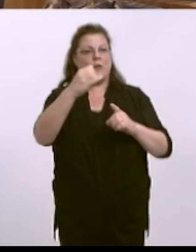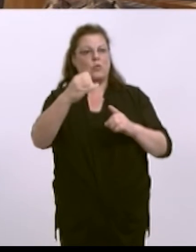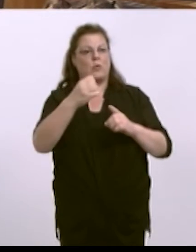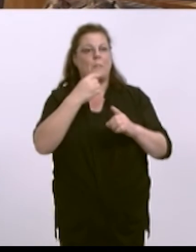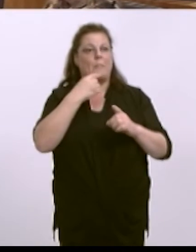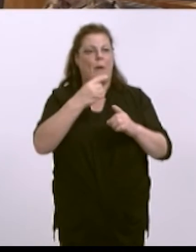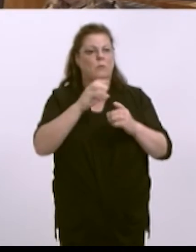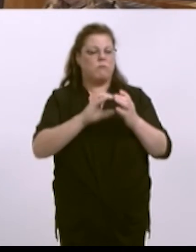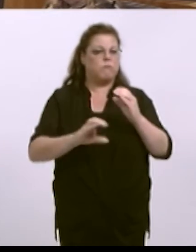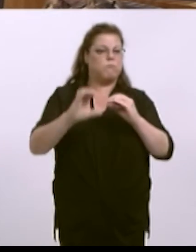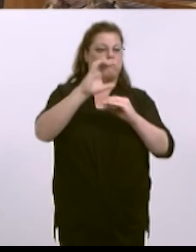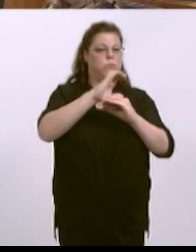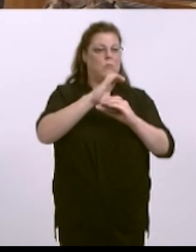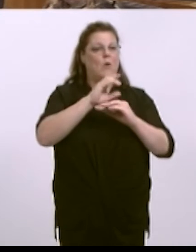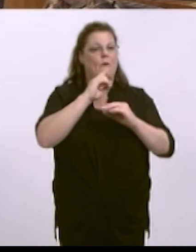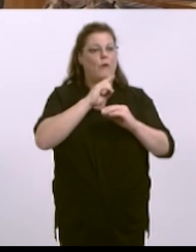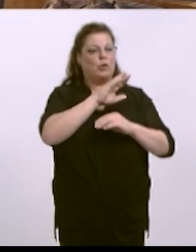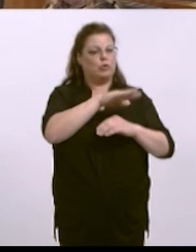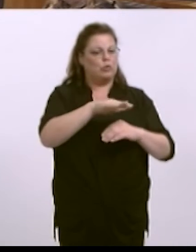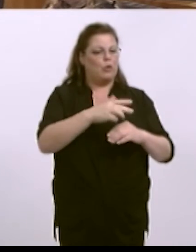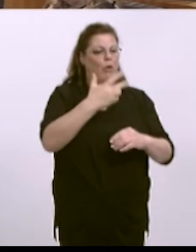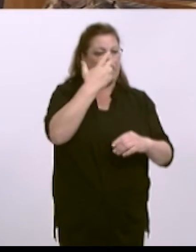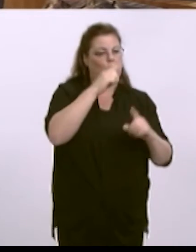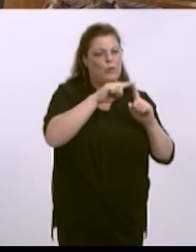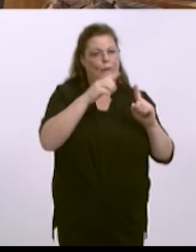grant to eligible three and four-year-olds in the foundation phase, and it's a clear